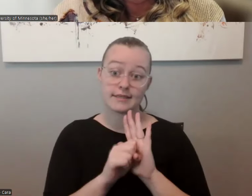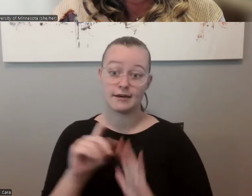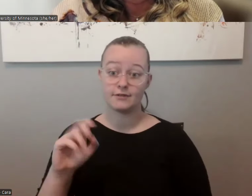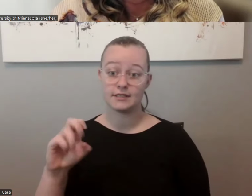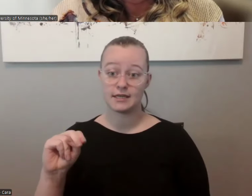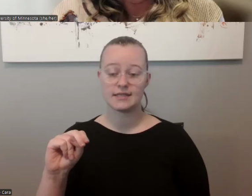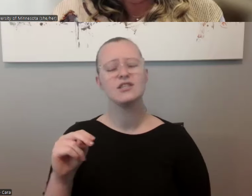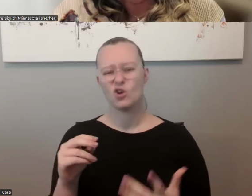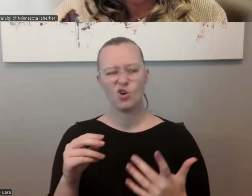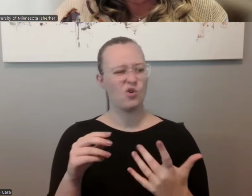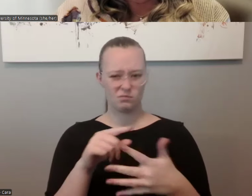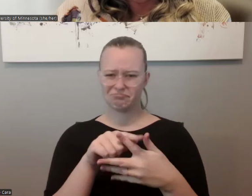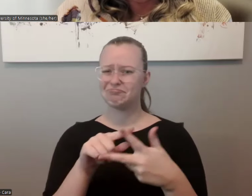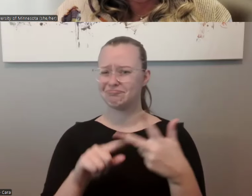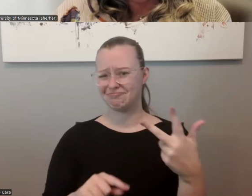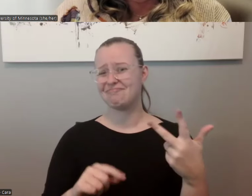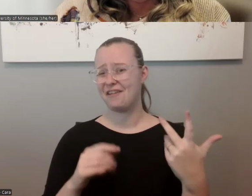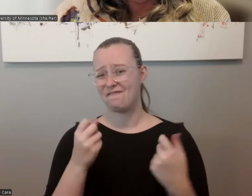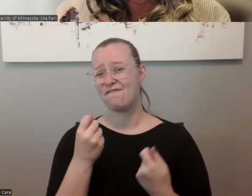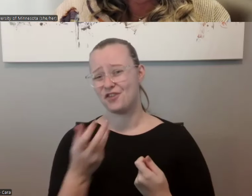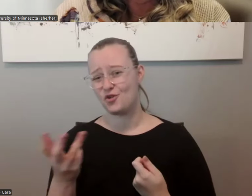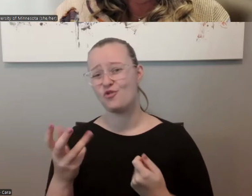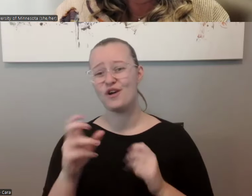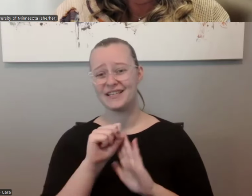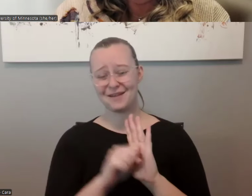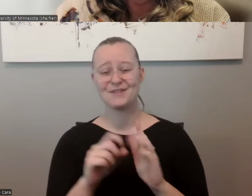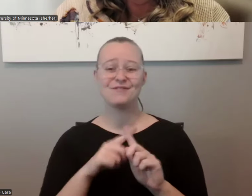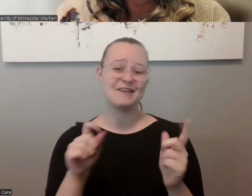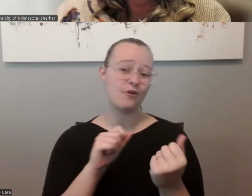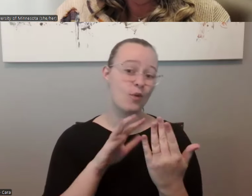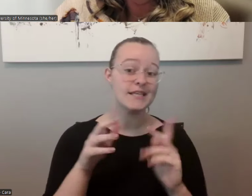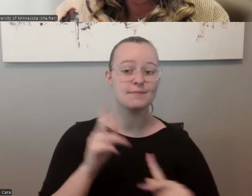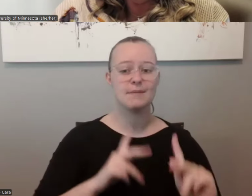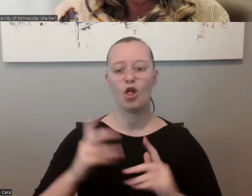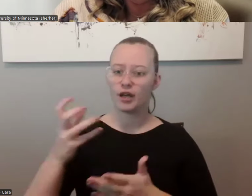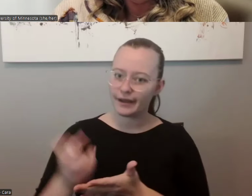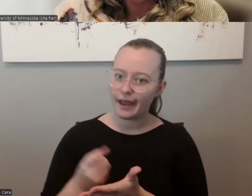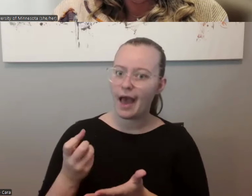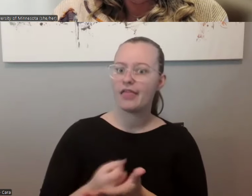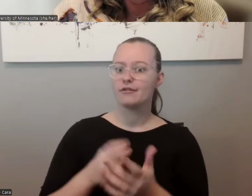So, those are just a few examples of the different ways people are gathering the data,